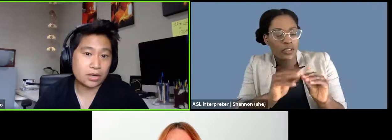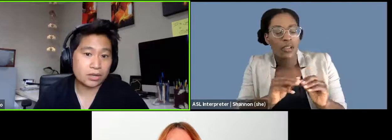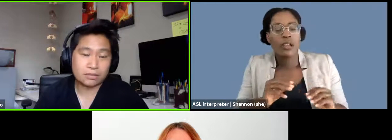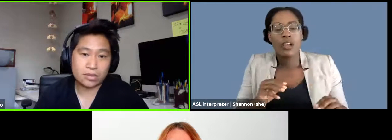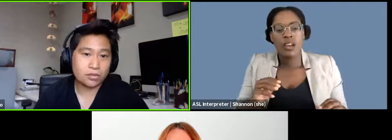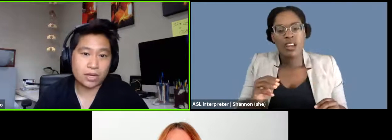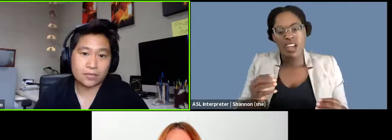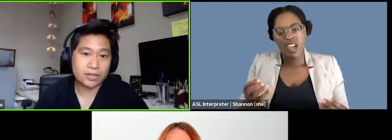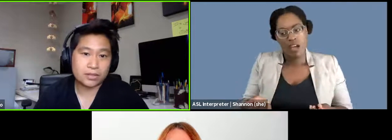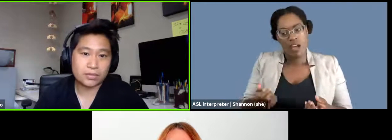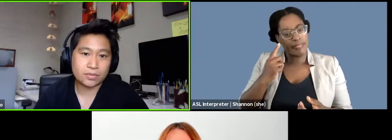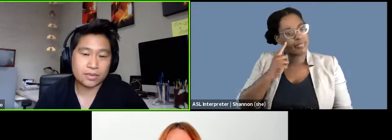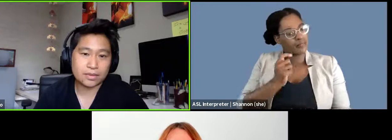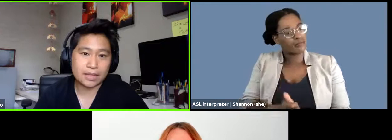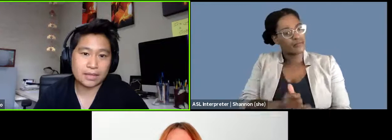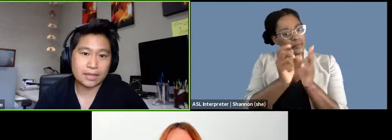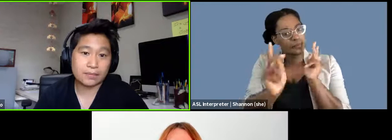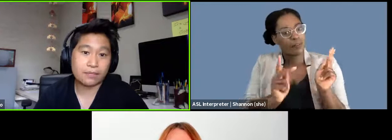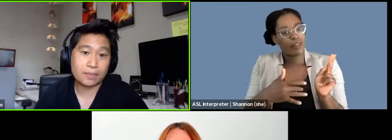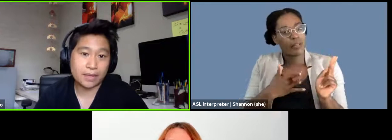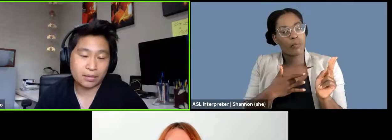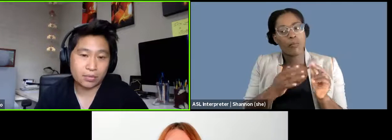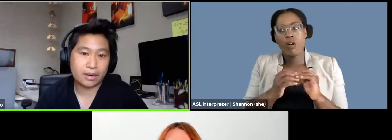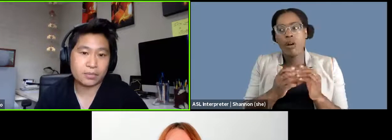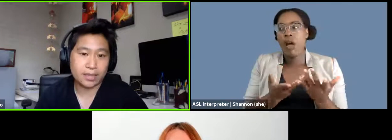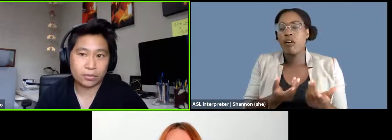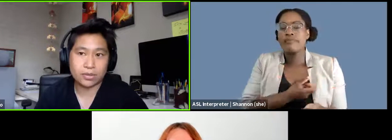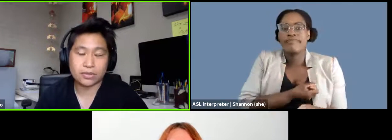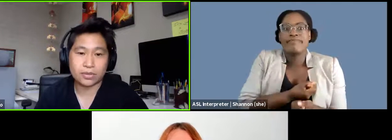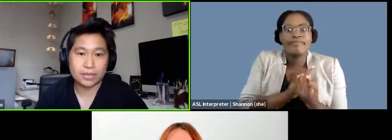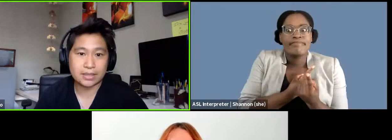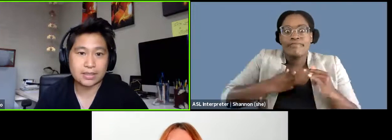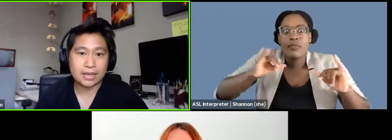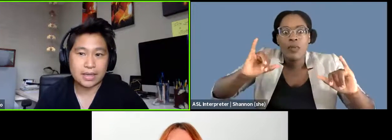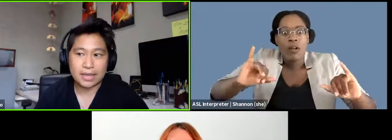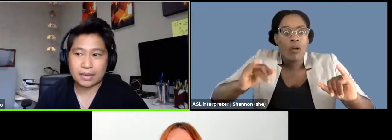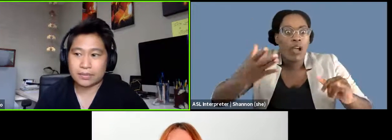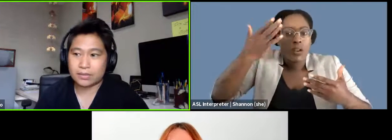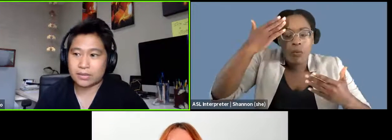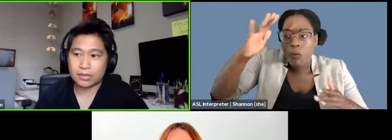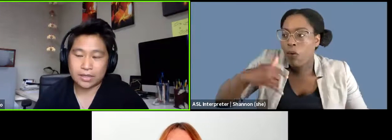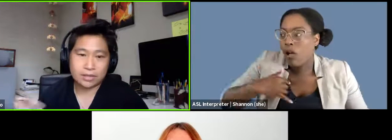started huge conversations within Gladly and from there we are able to get resources and donations